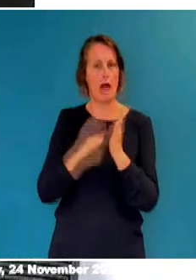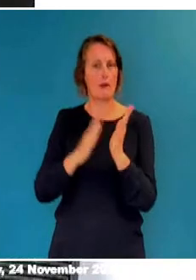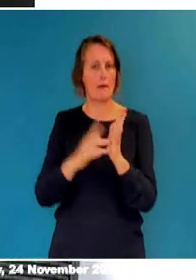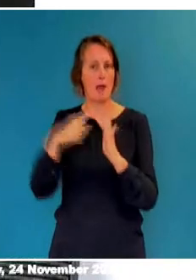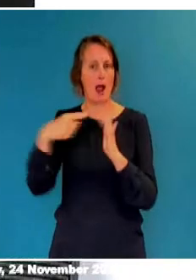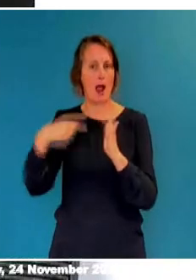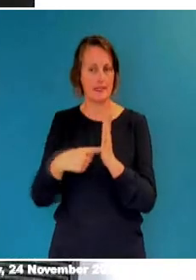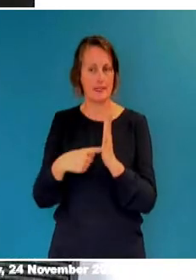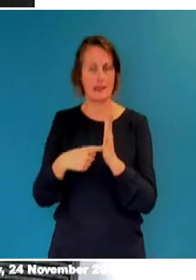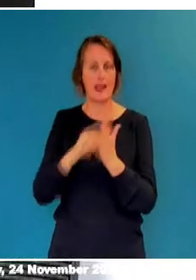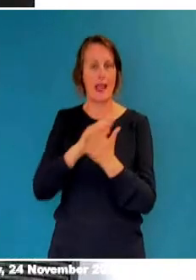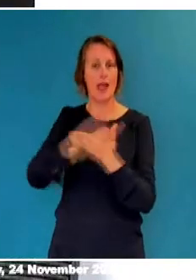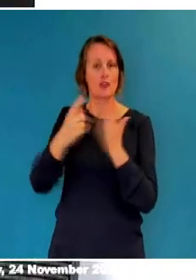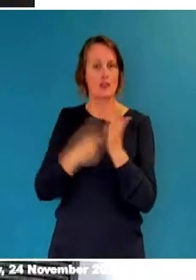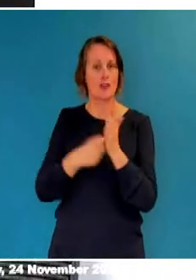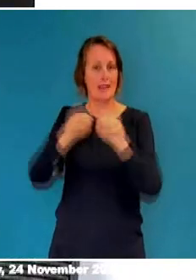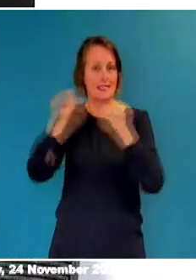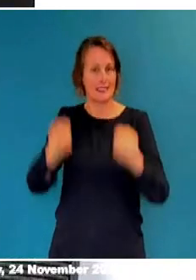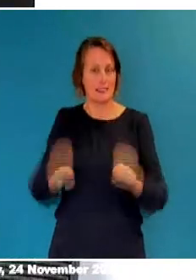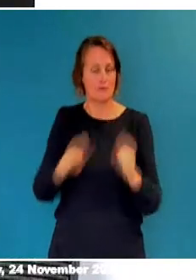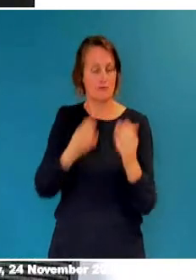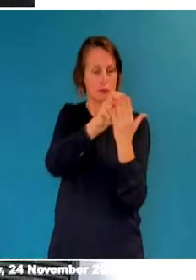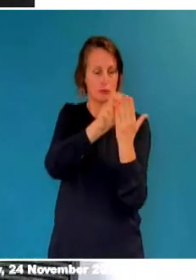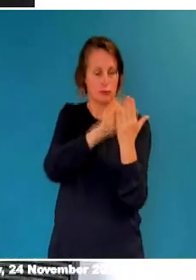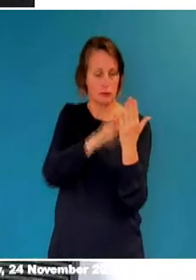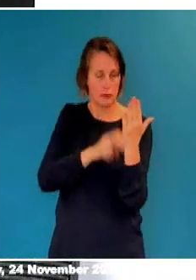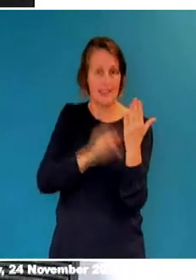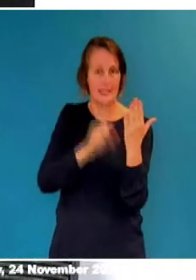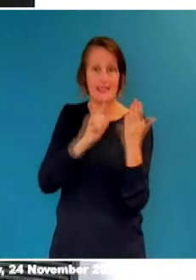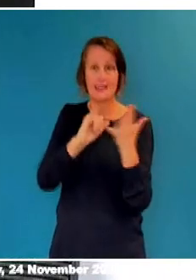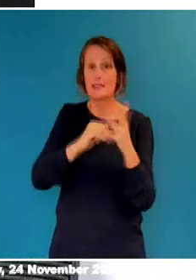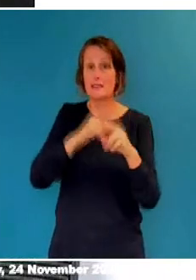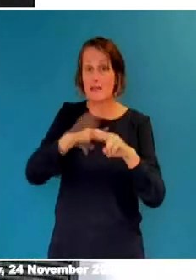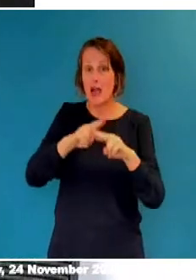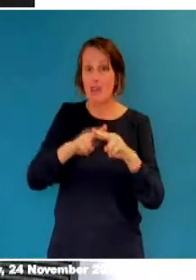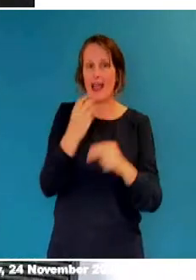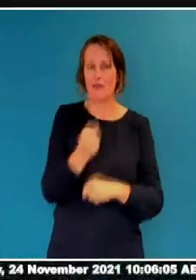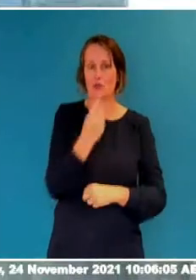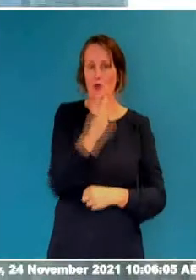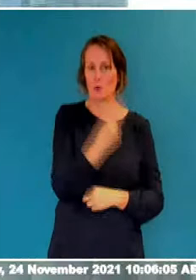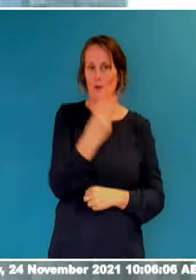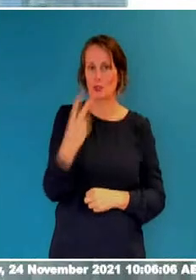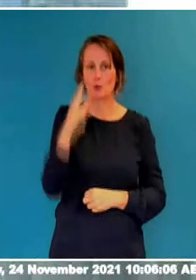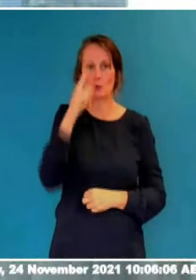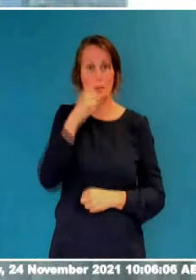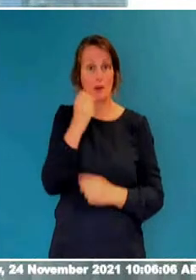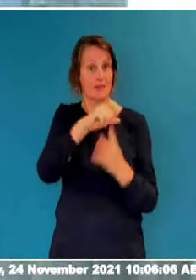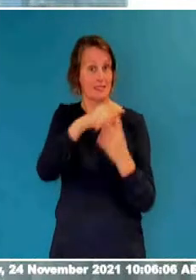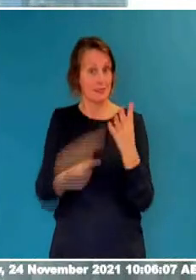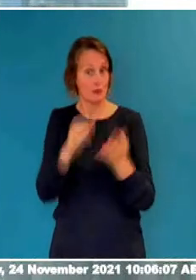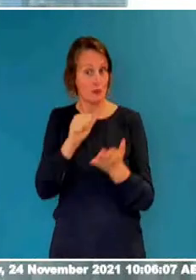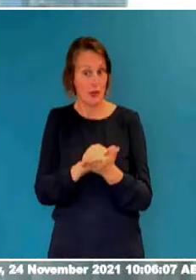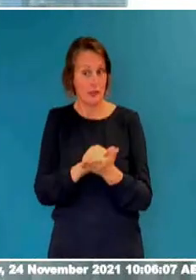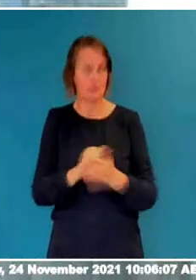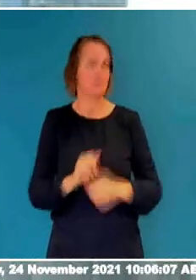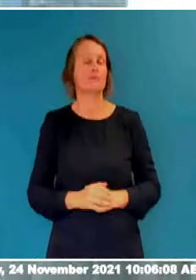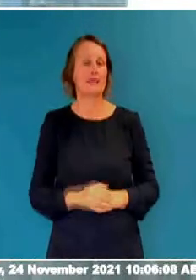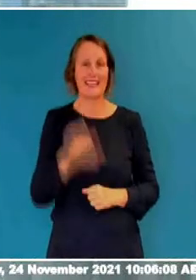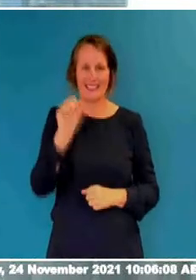22 employees who identify as a person with a disability? Yes, that was in June.